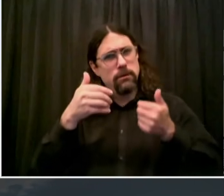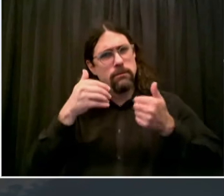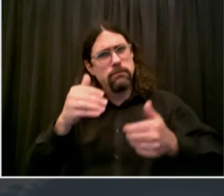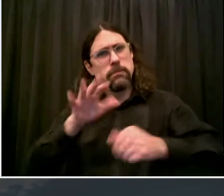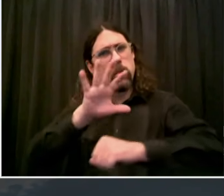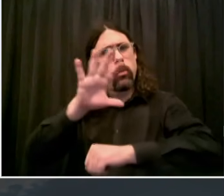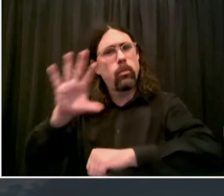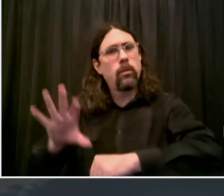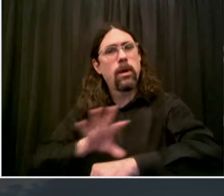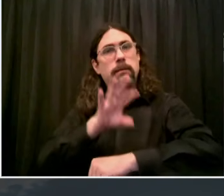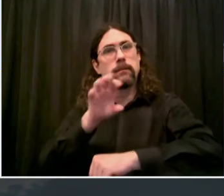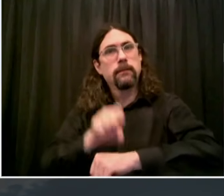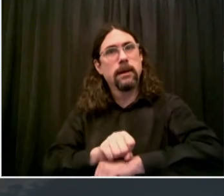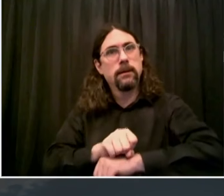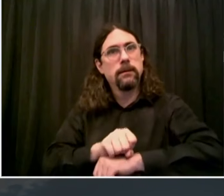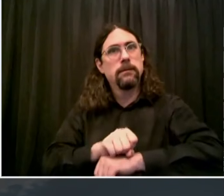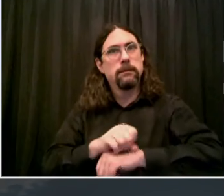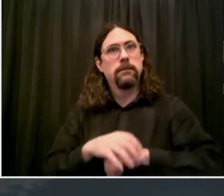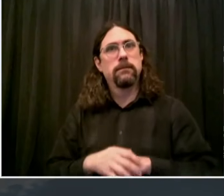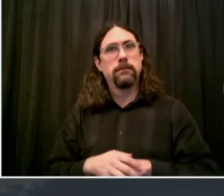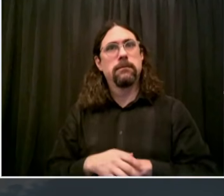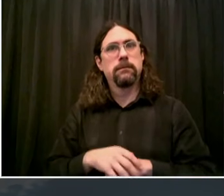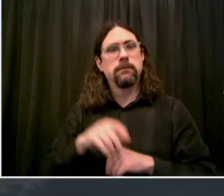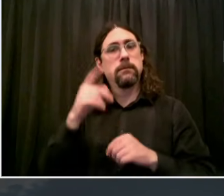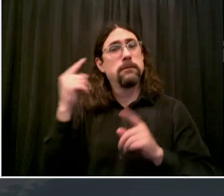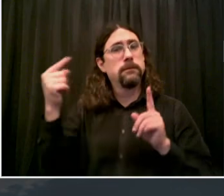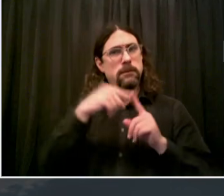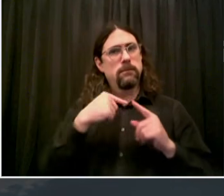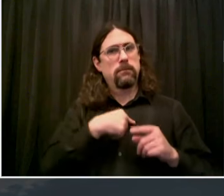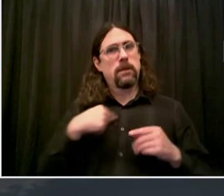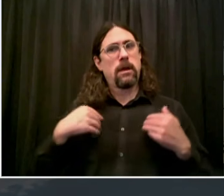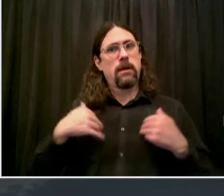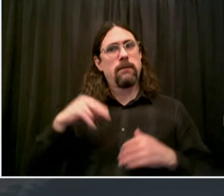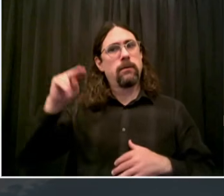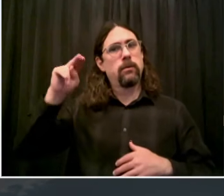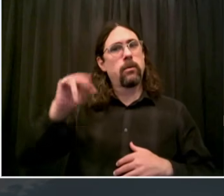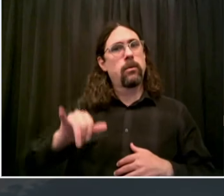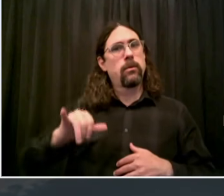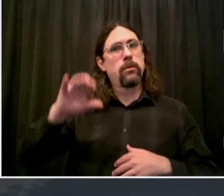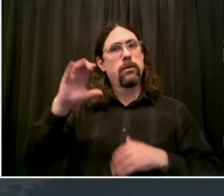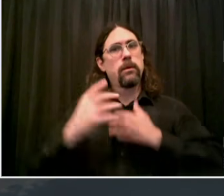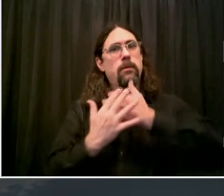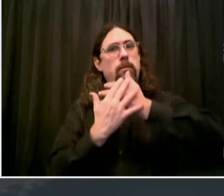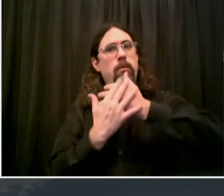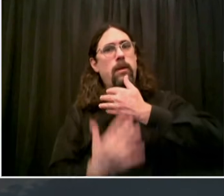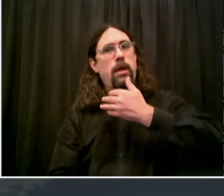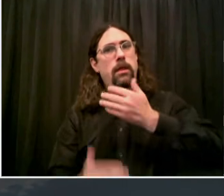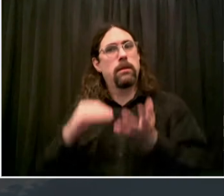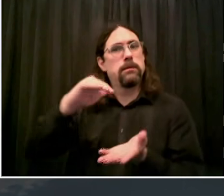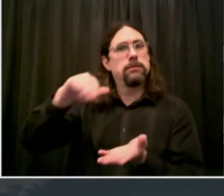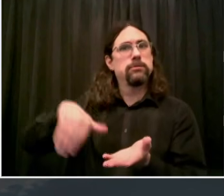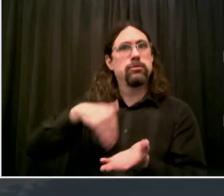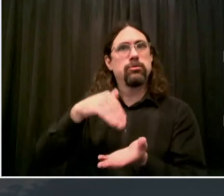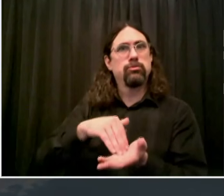APPOINTMENT TODAY AT THE NEW YORK BLOOD CENTER. THIS IS AN APPROPRIATE REASON TO LEAVE HOME FOR SURE.